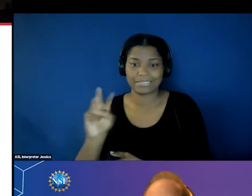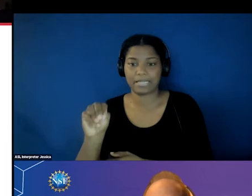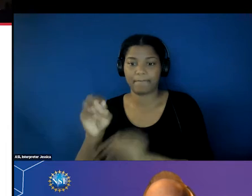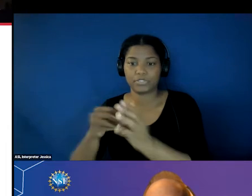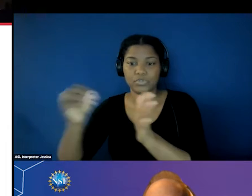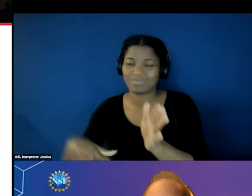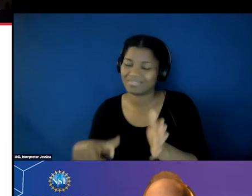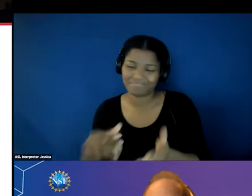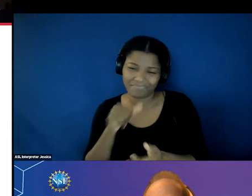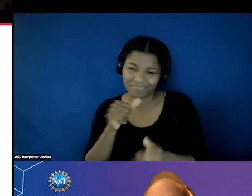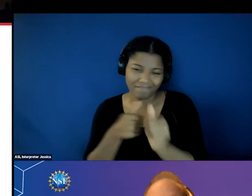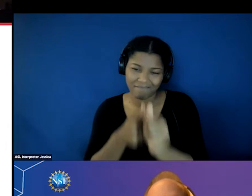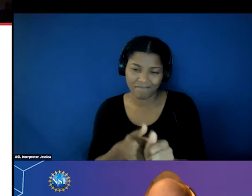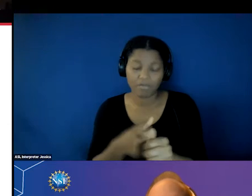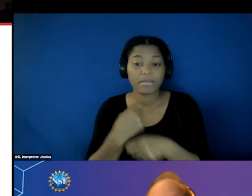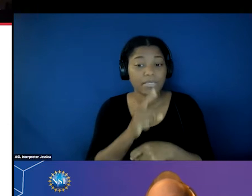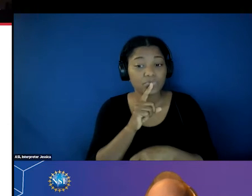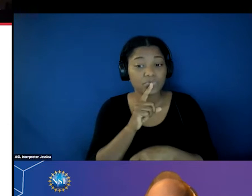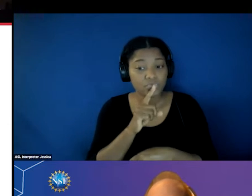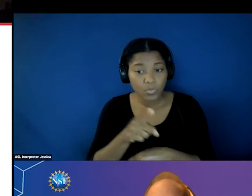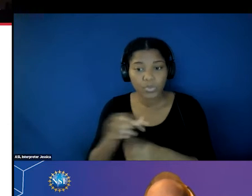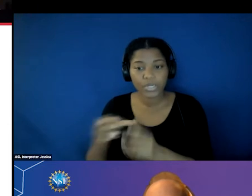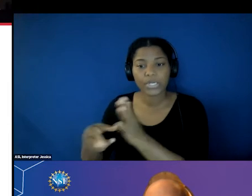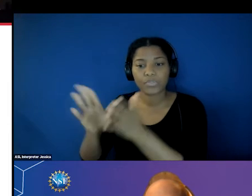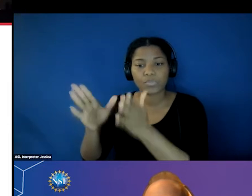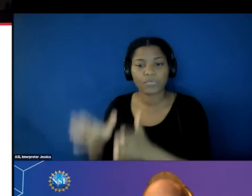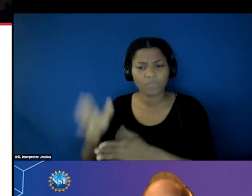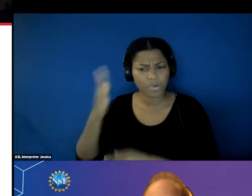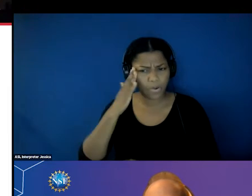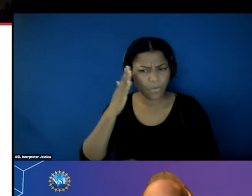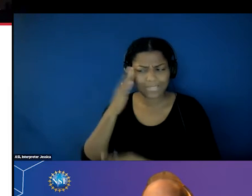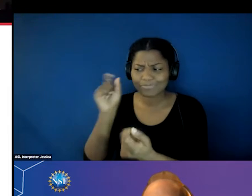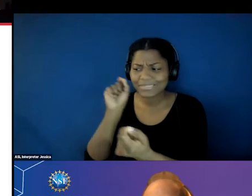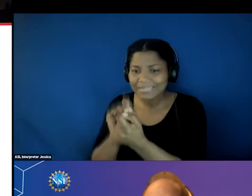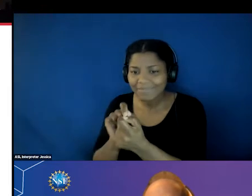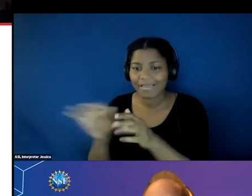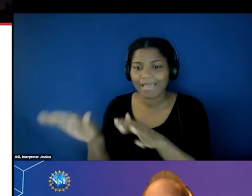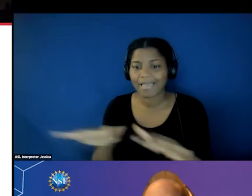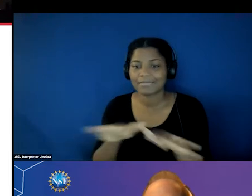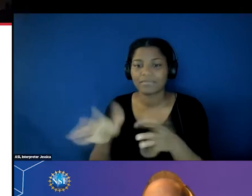that the reviewers know what specific activities you are going to do in order